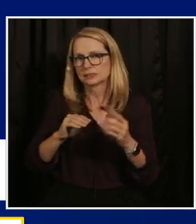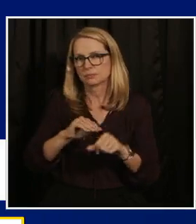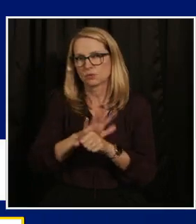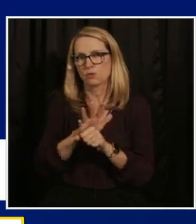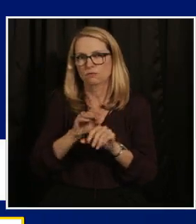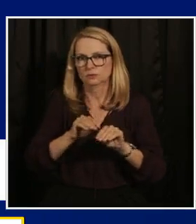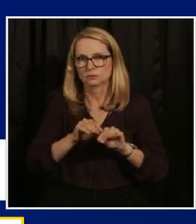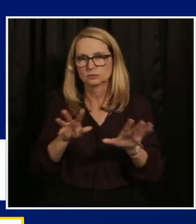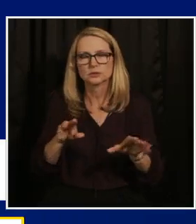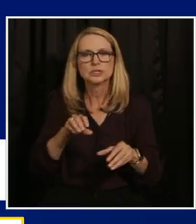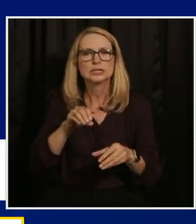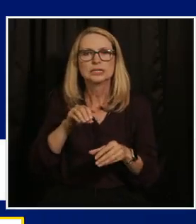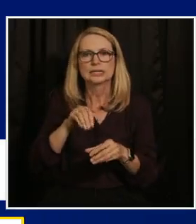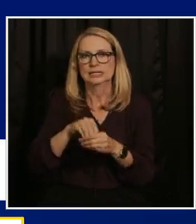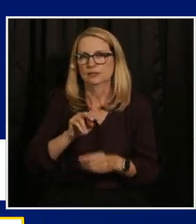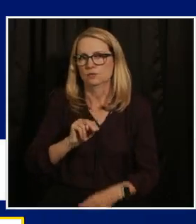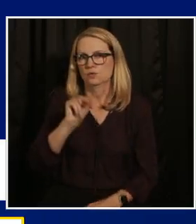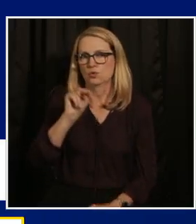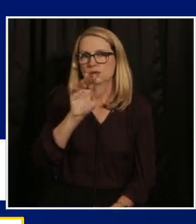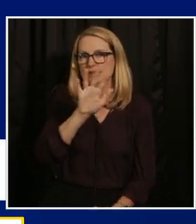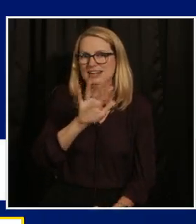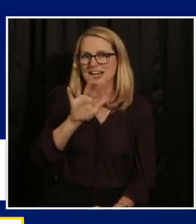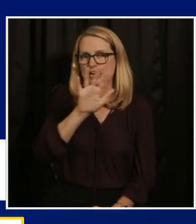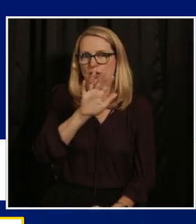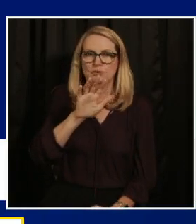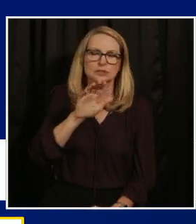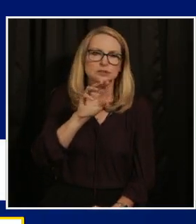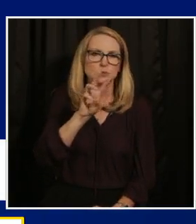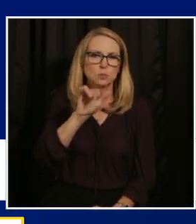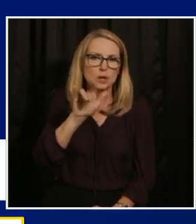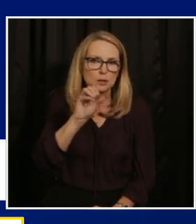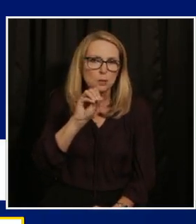our our neighbors to the north some states to the north especially wyoming and states north of that